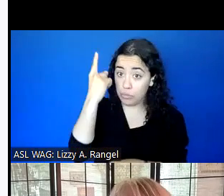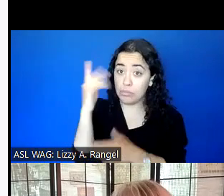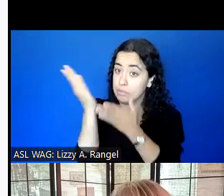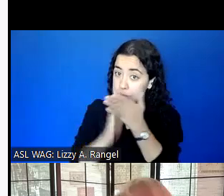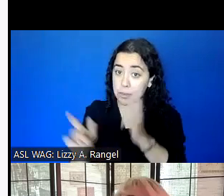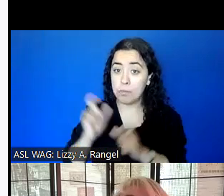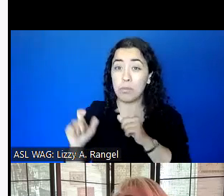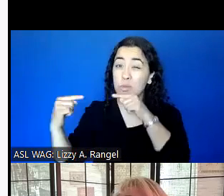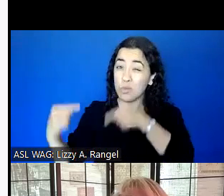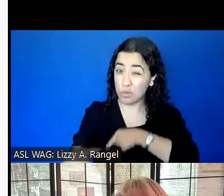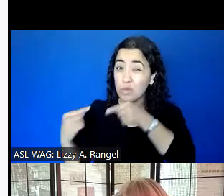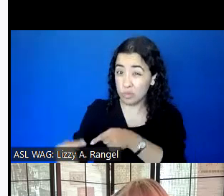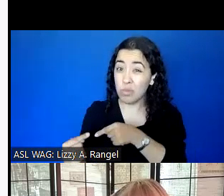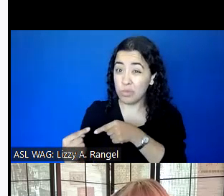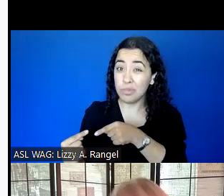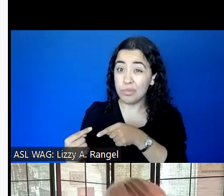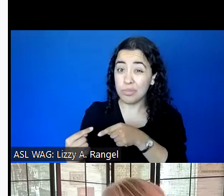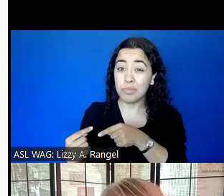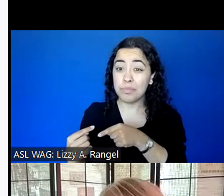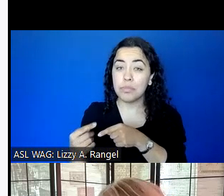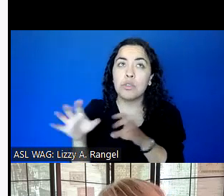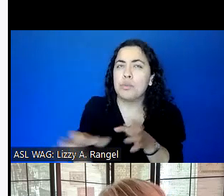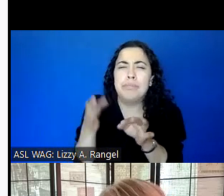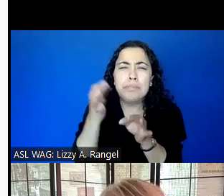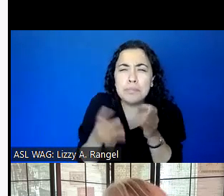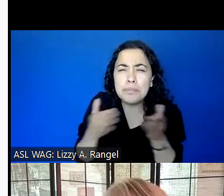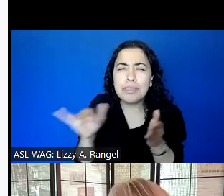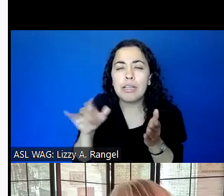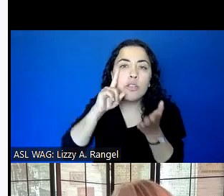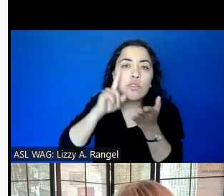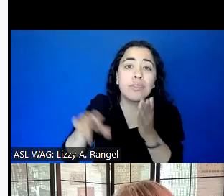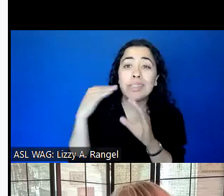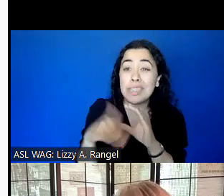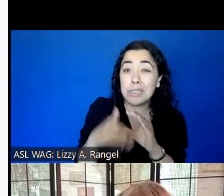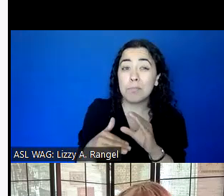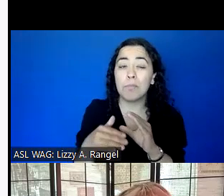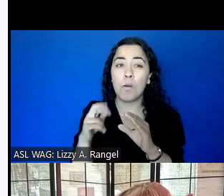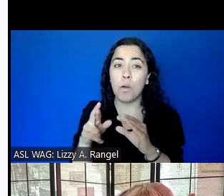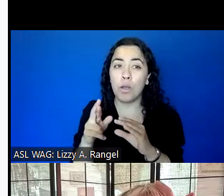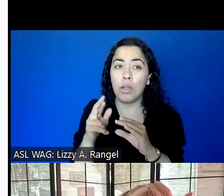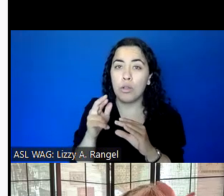at the Linux Foundation. I just started there last week. It's a new role for me. I am a Drupal Core